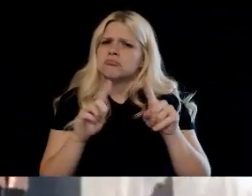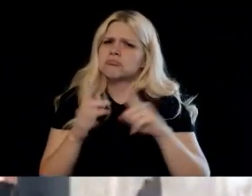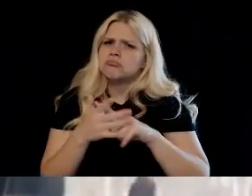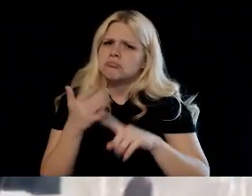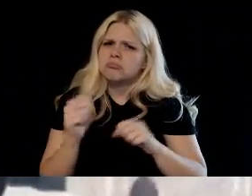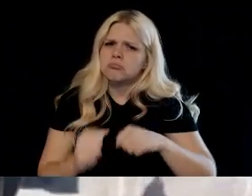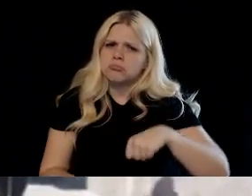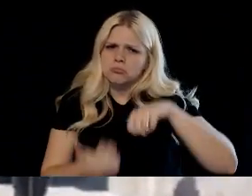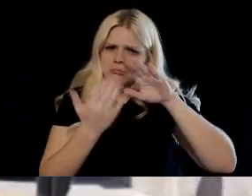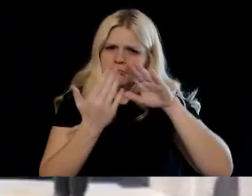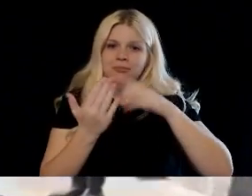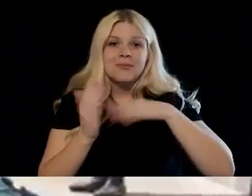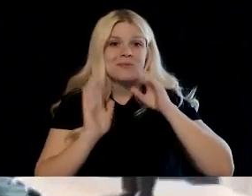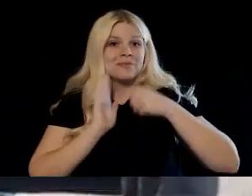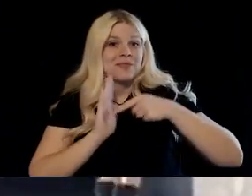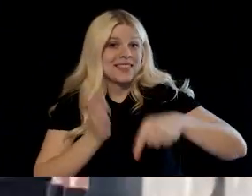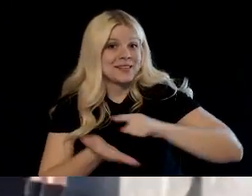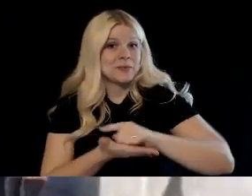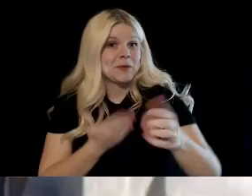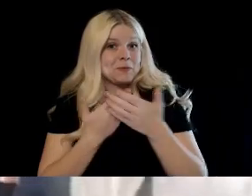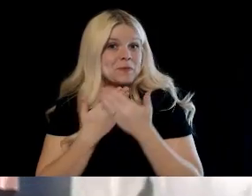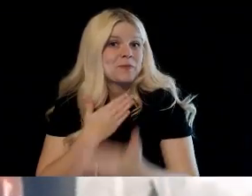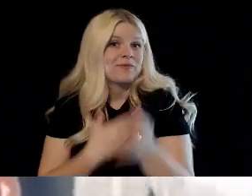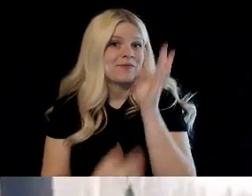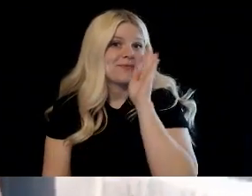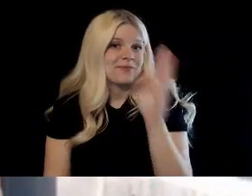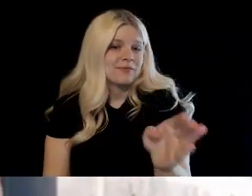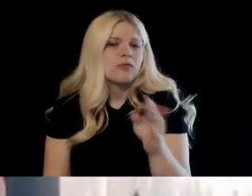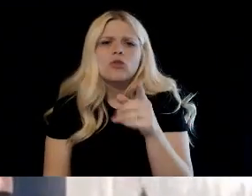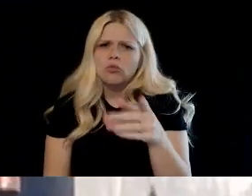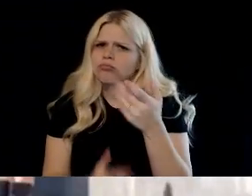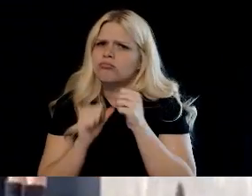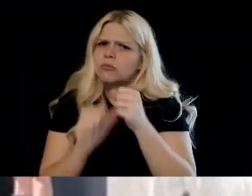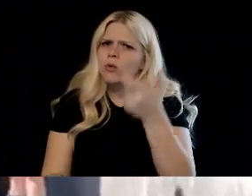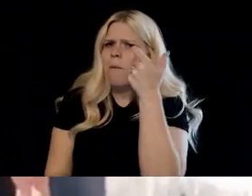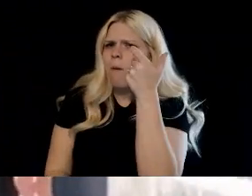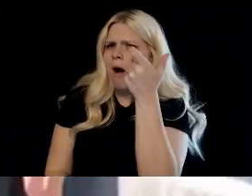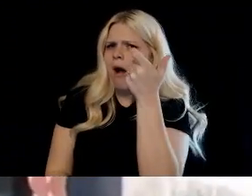that all week long. So I want you to keep tuning back in, these works of art are